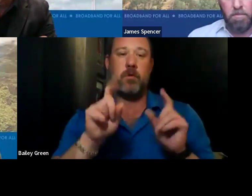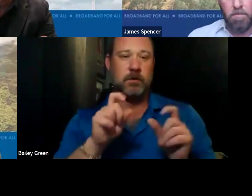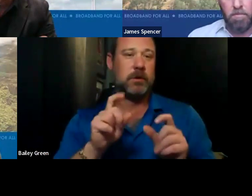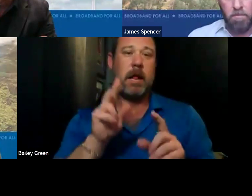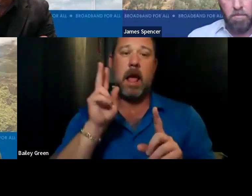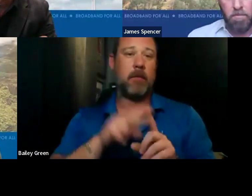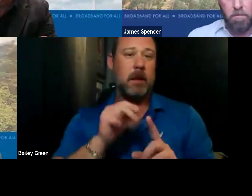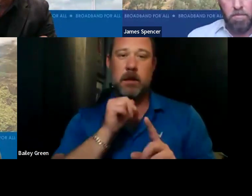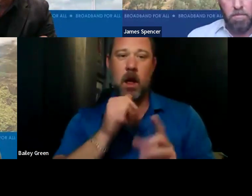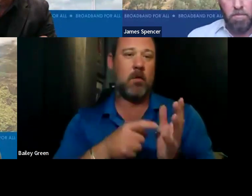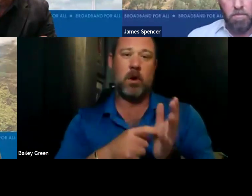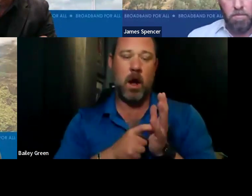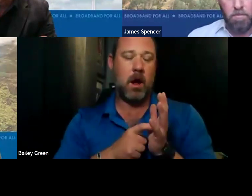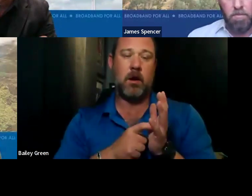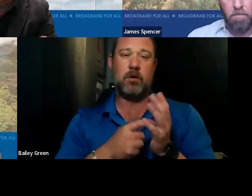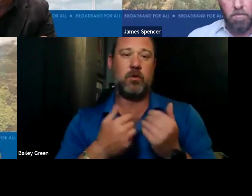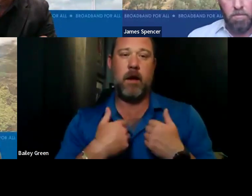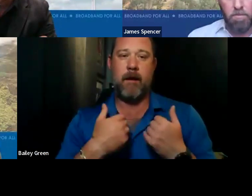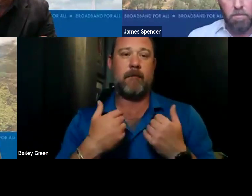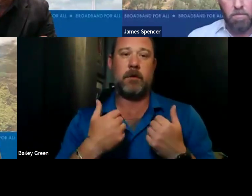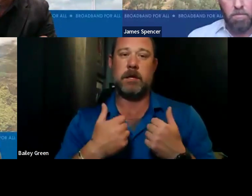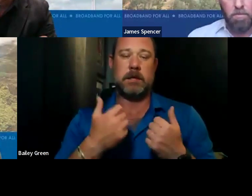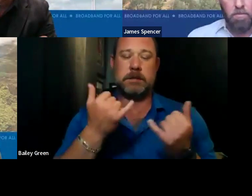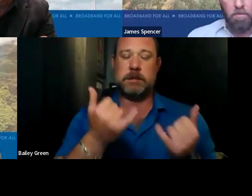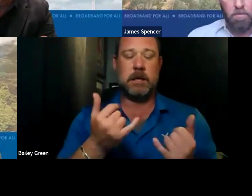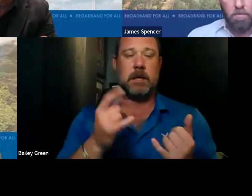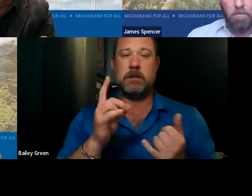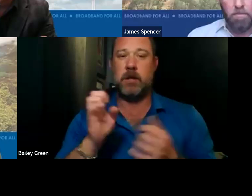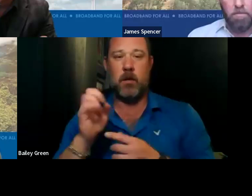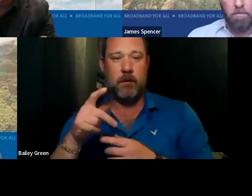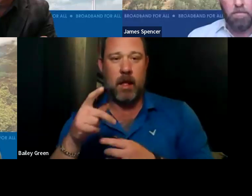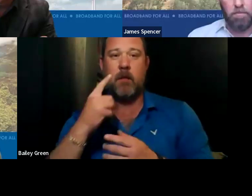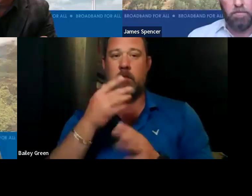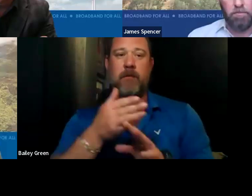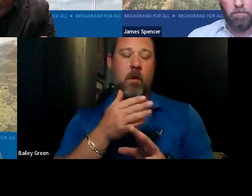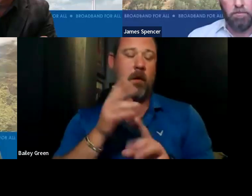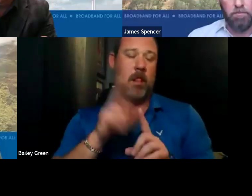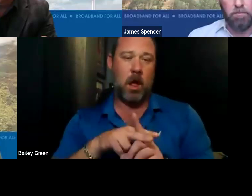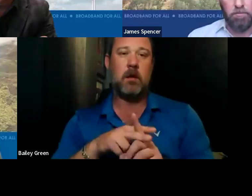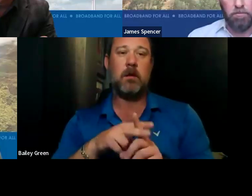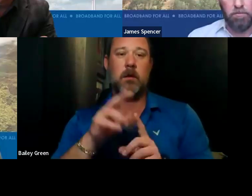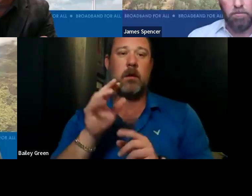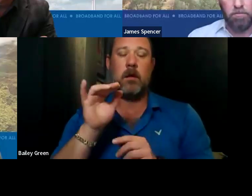required to have an existing Digital Equity Plan for before applying right? This is a planning,